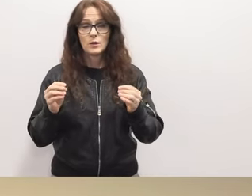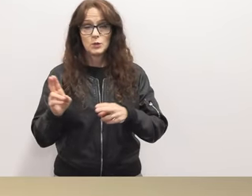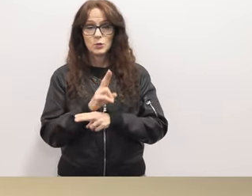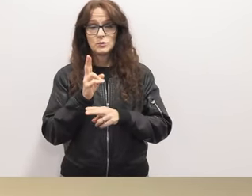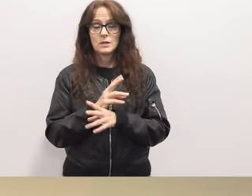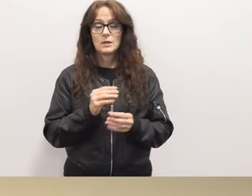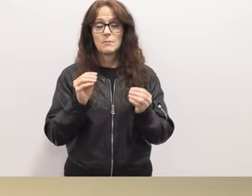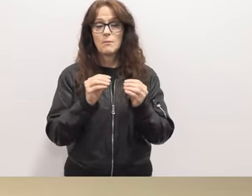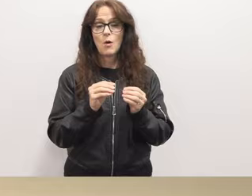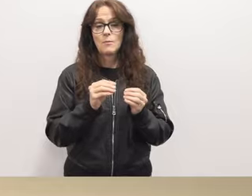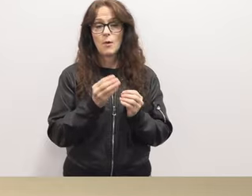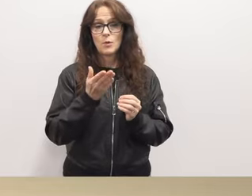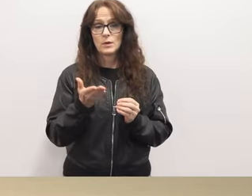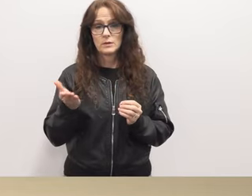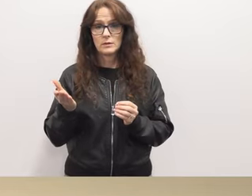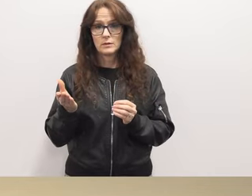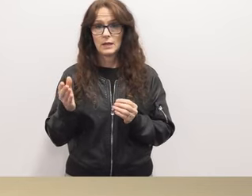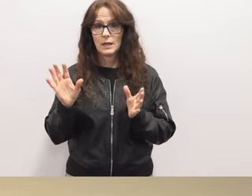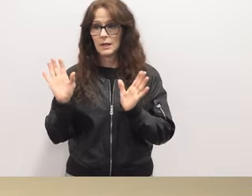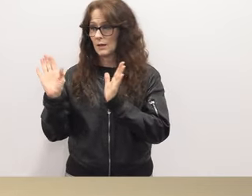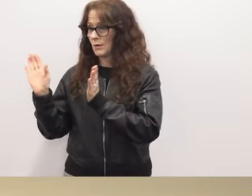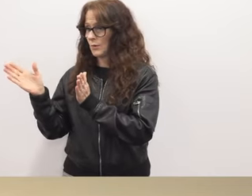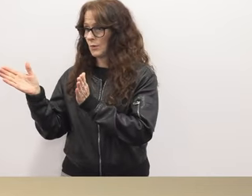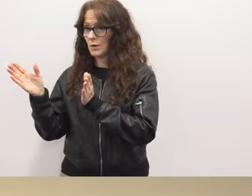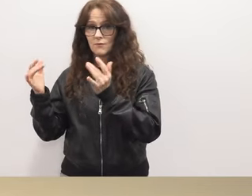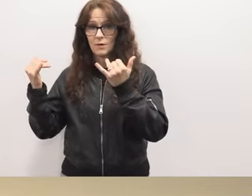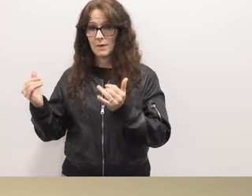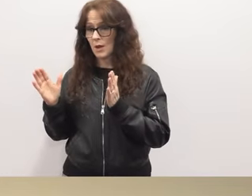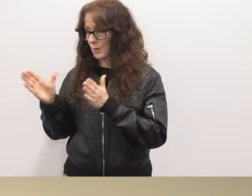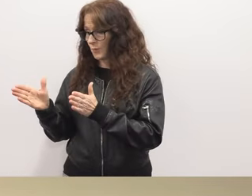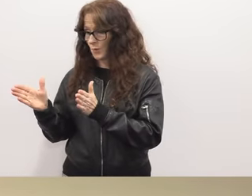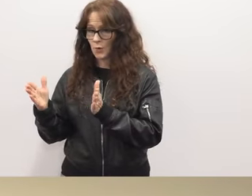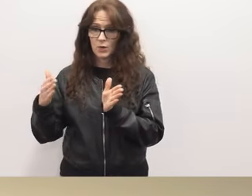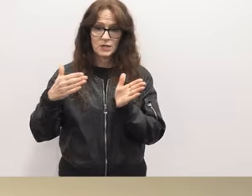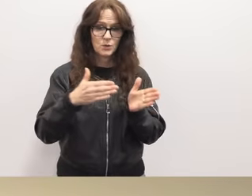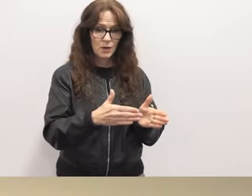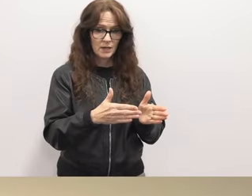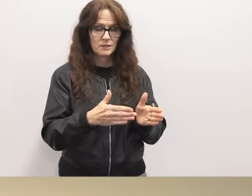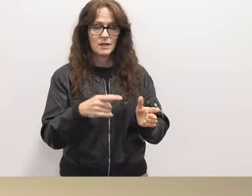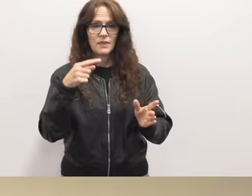that need to be redirected from where they're currently deployed into this particular area.